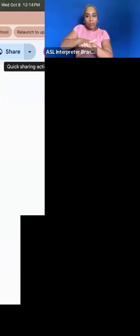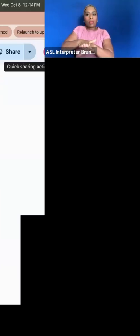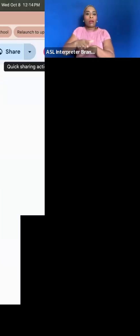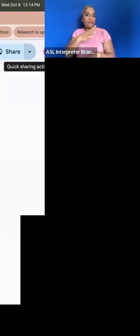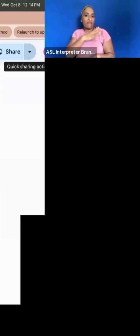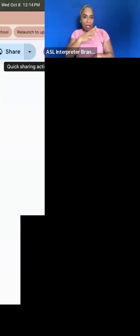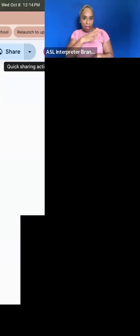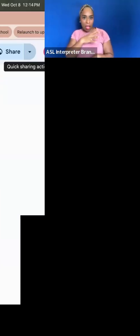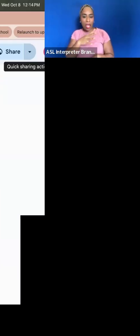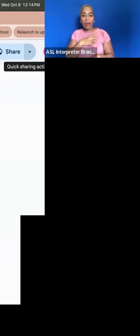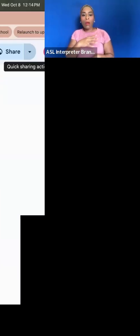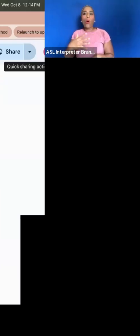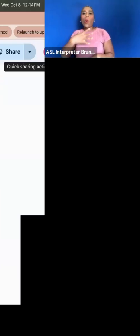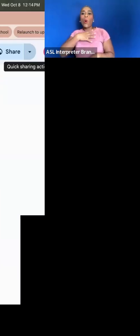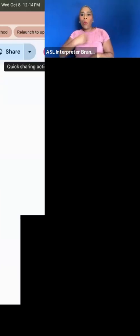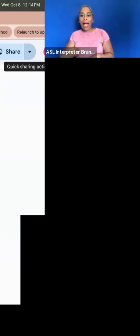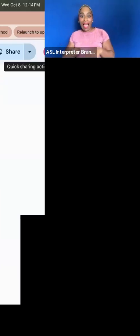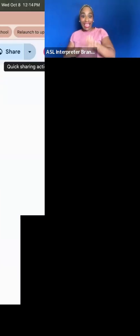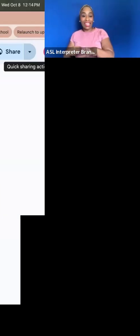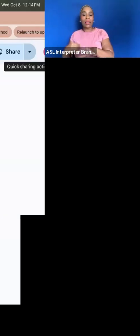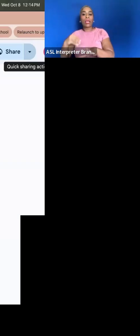in the color of the print versus the color of the background.